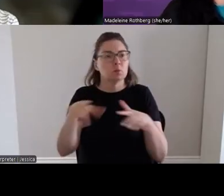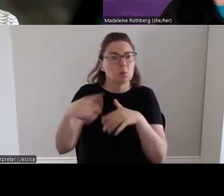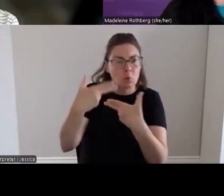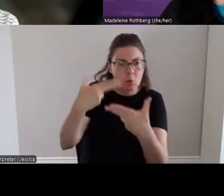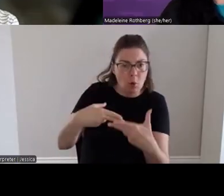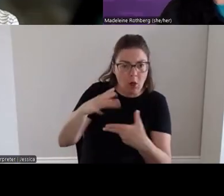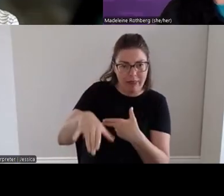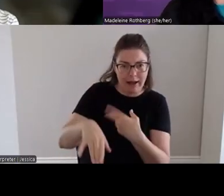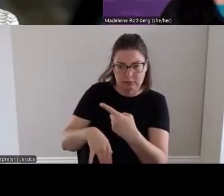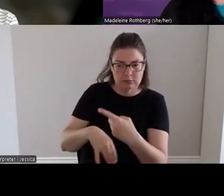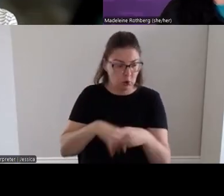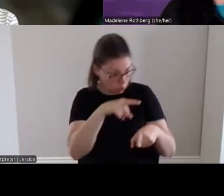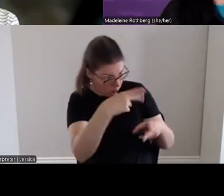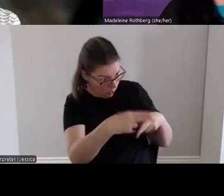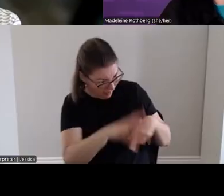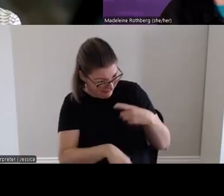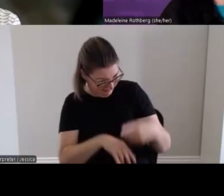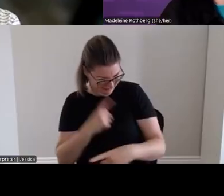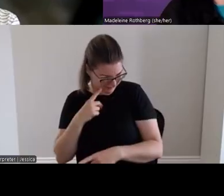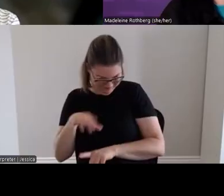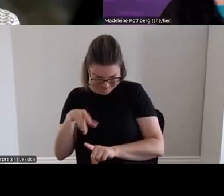Do you even know what this, this American term means?”